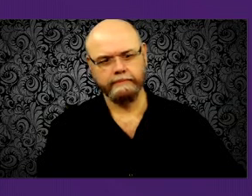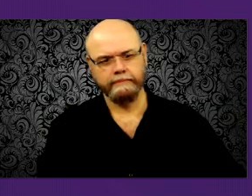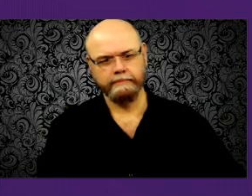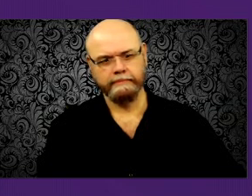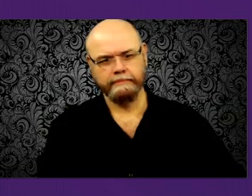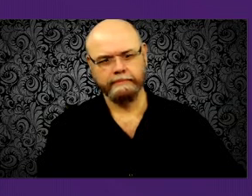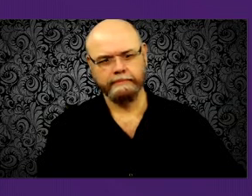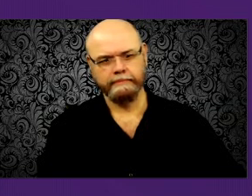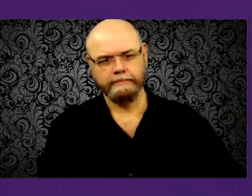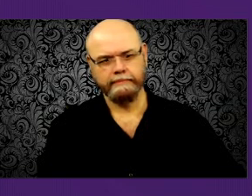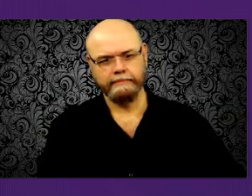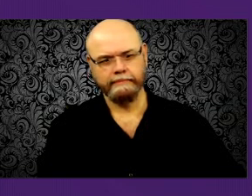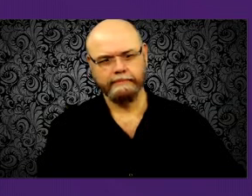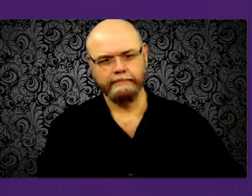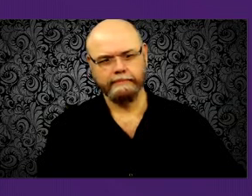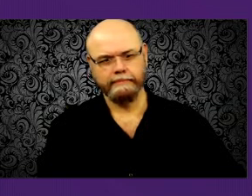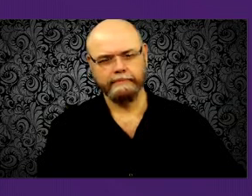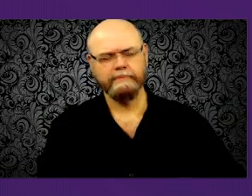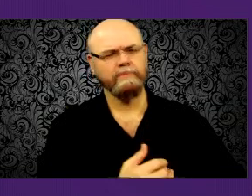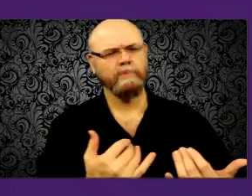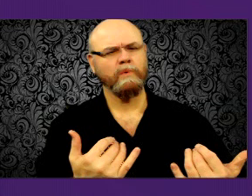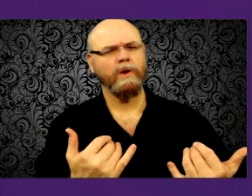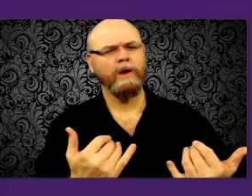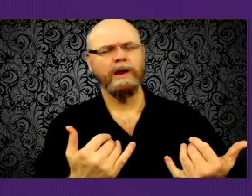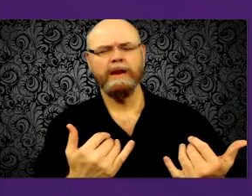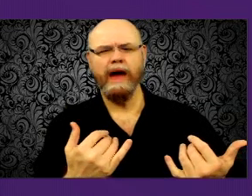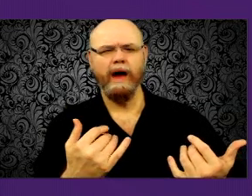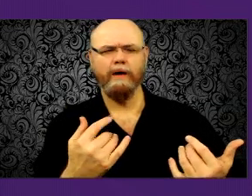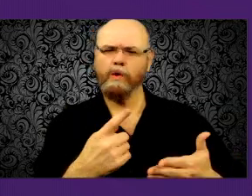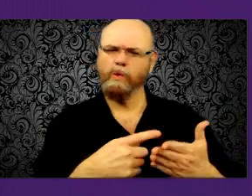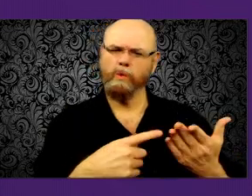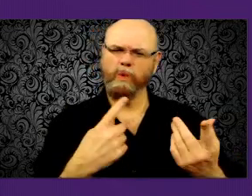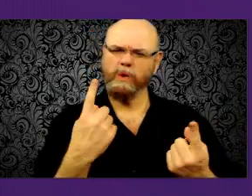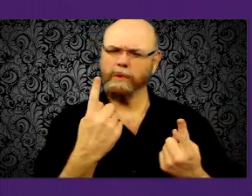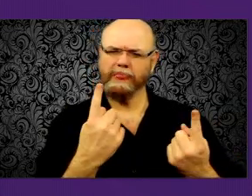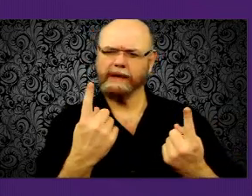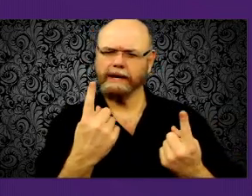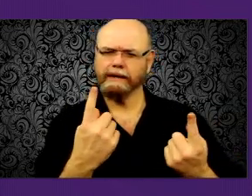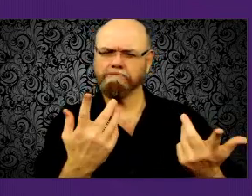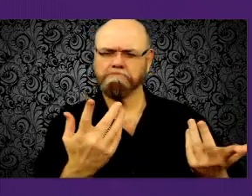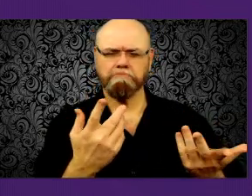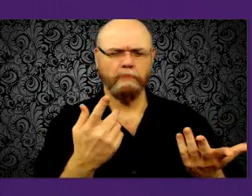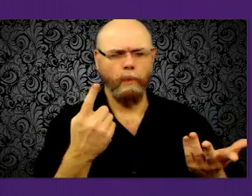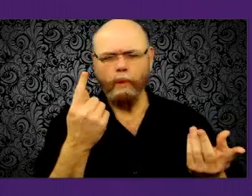Now, let's move into what we think. What are some thoughts that we have about this work?